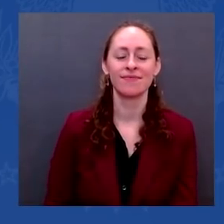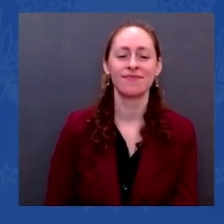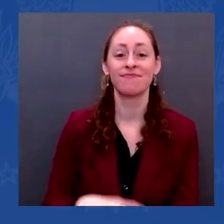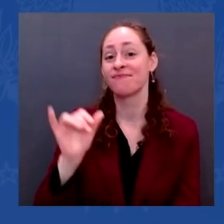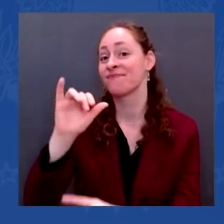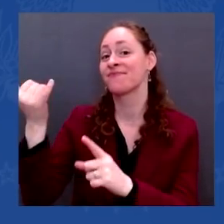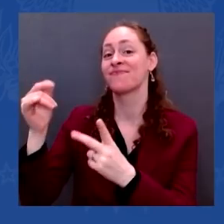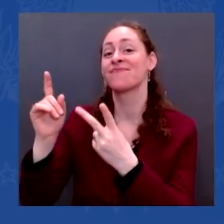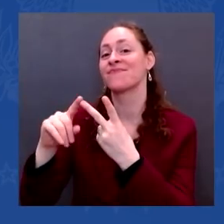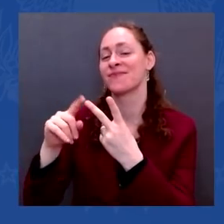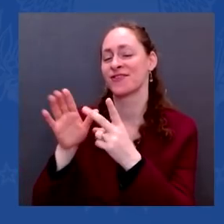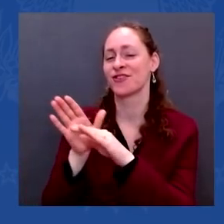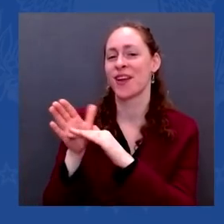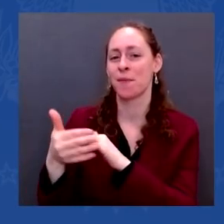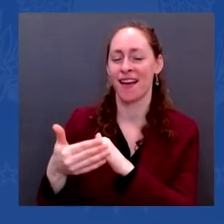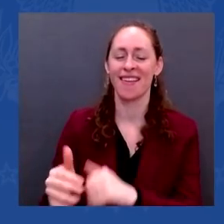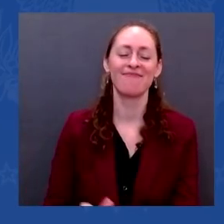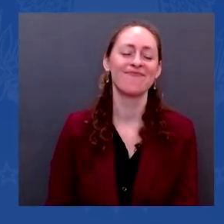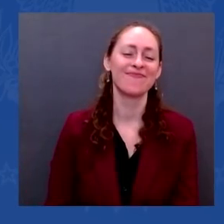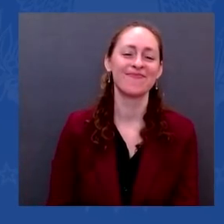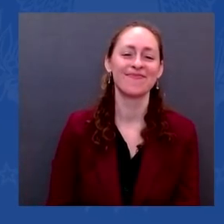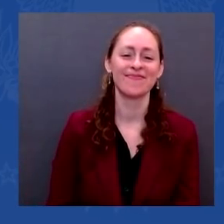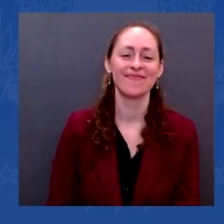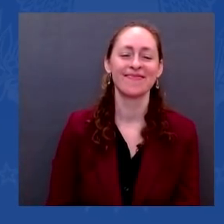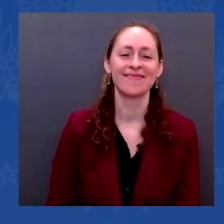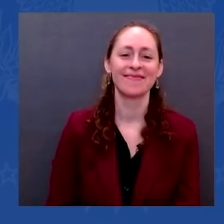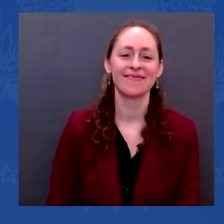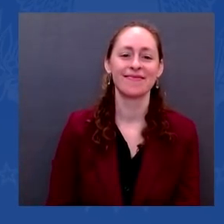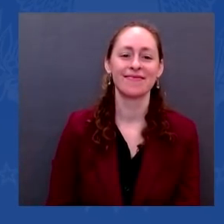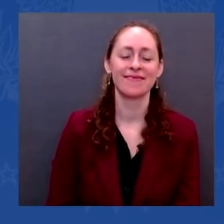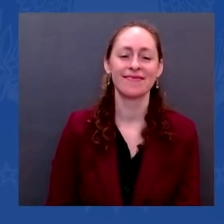as the first woman elected vice President of the United States.